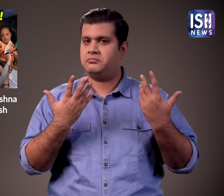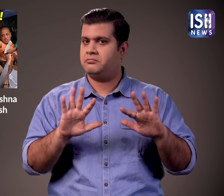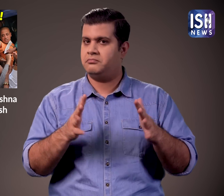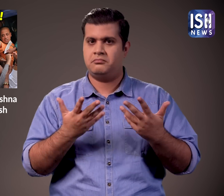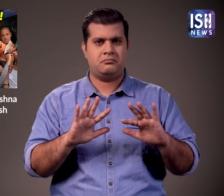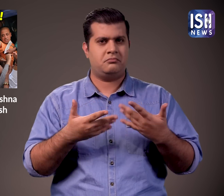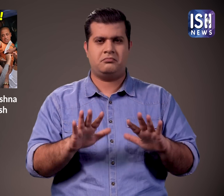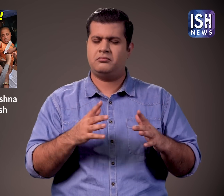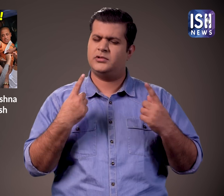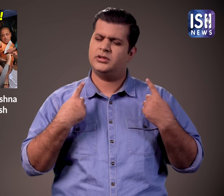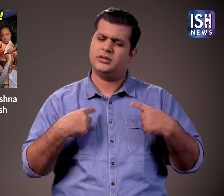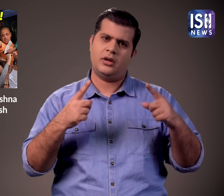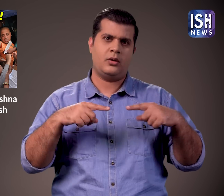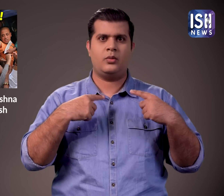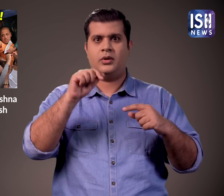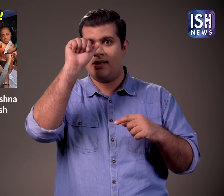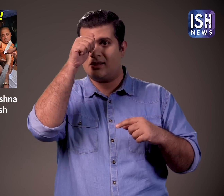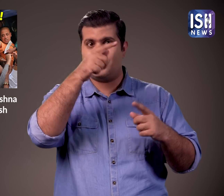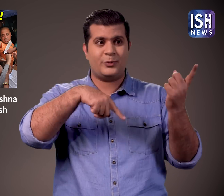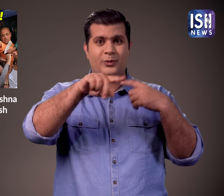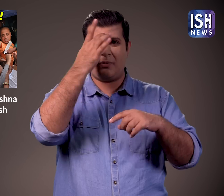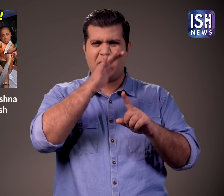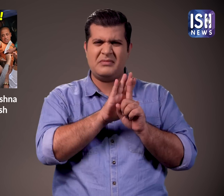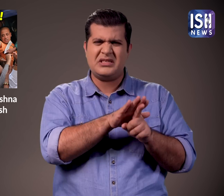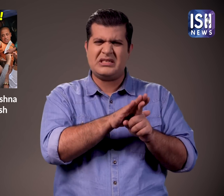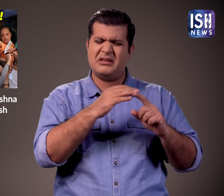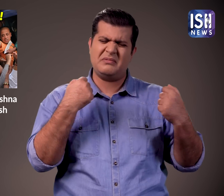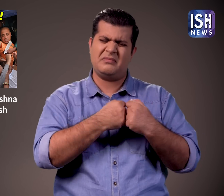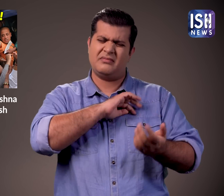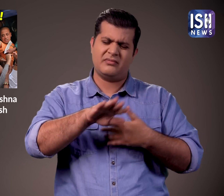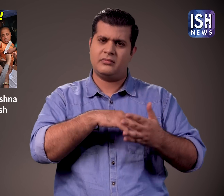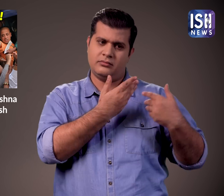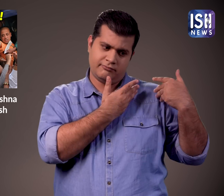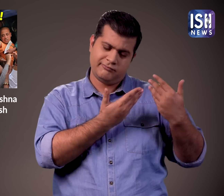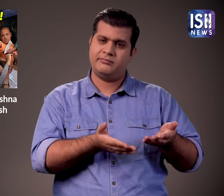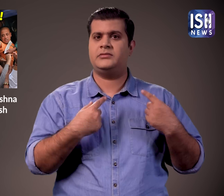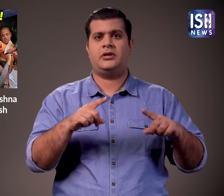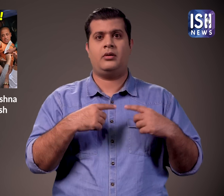Sadly no! The situation is still the same. Hindus are still being attacked violently.